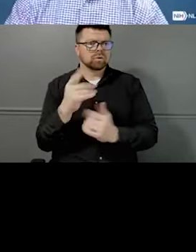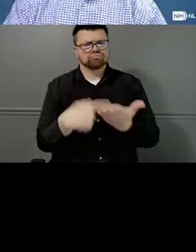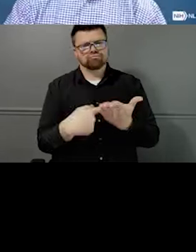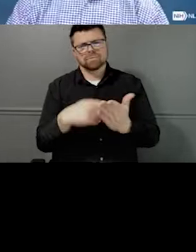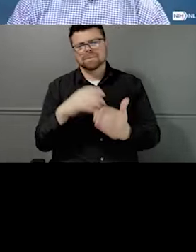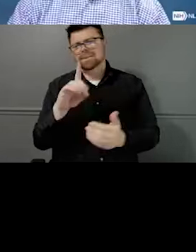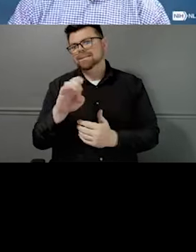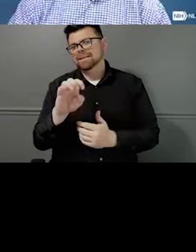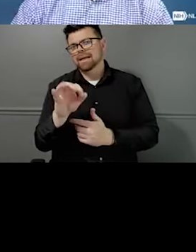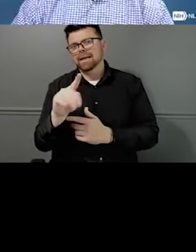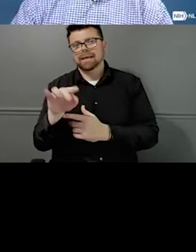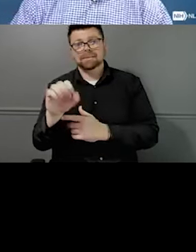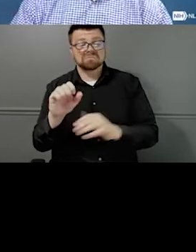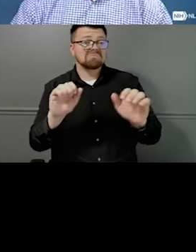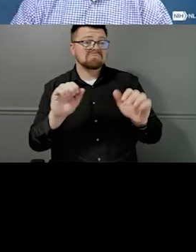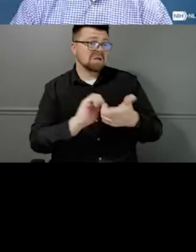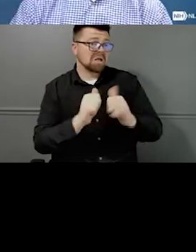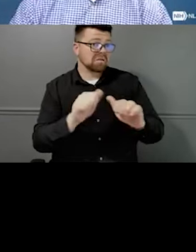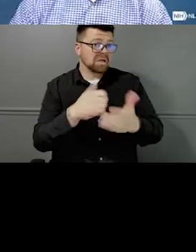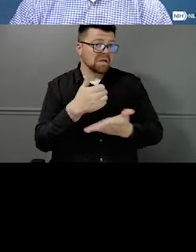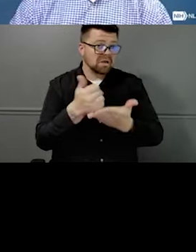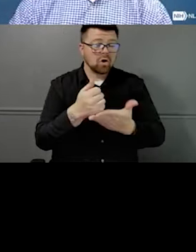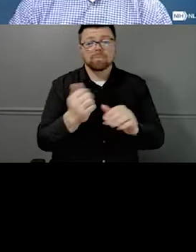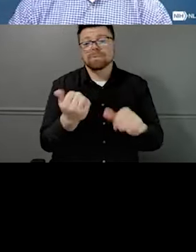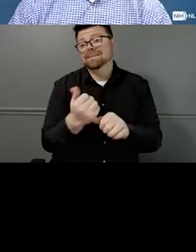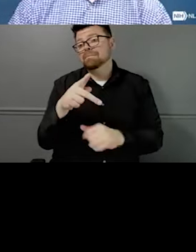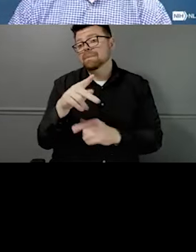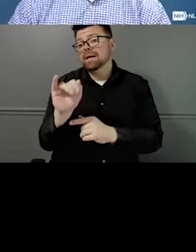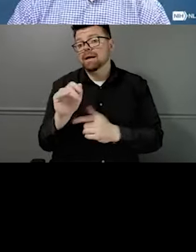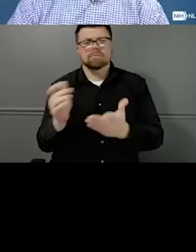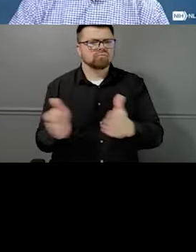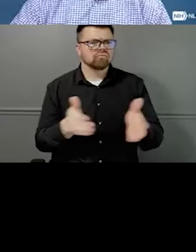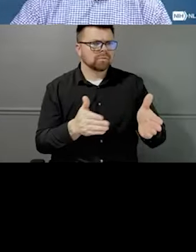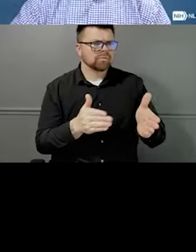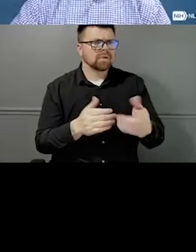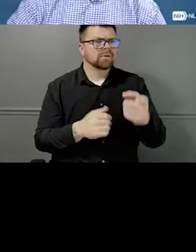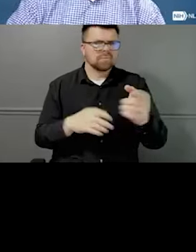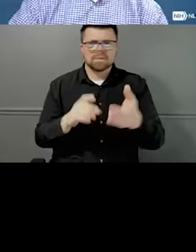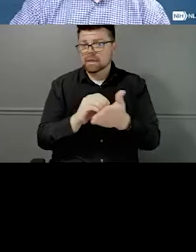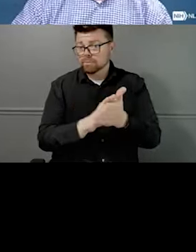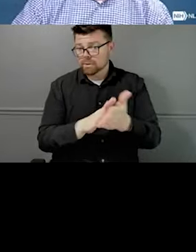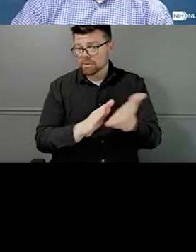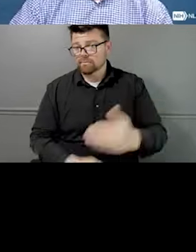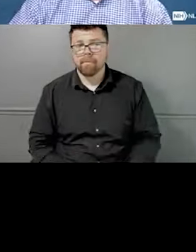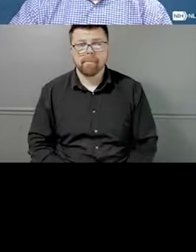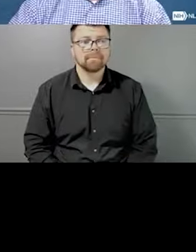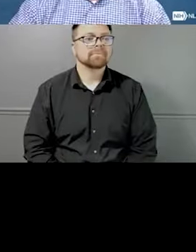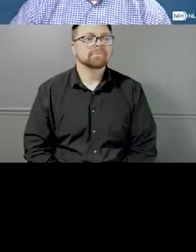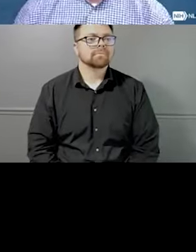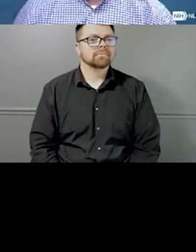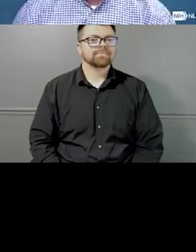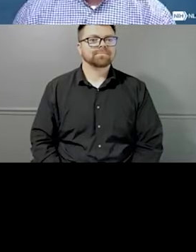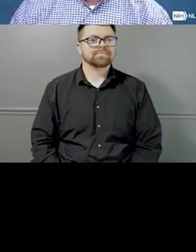help assist the PIs in preparing this documentation. SciENcv has